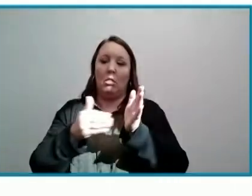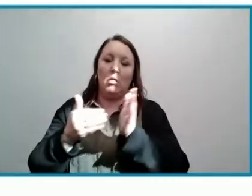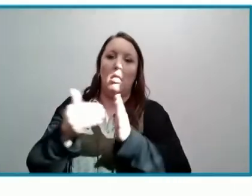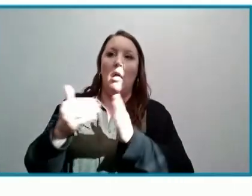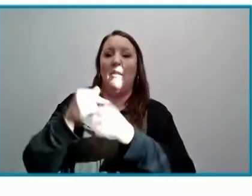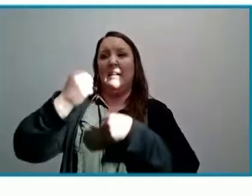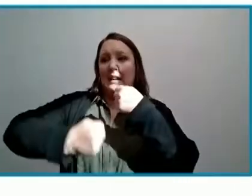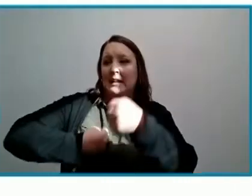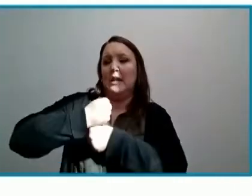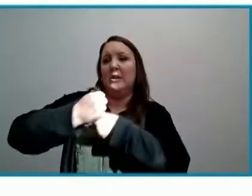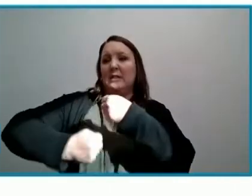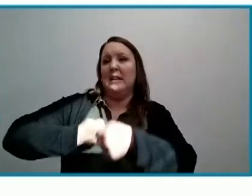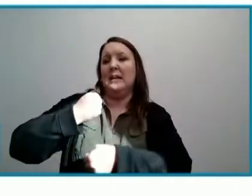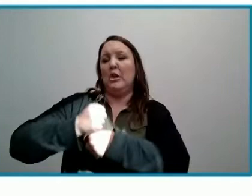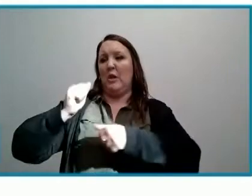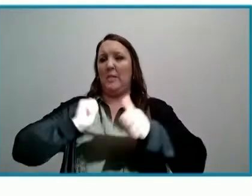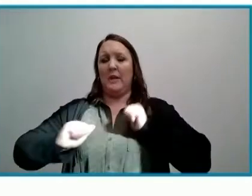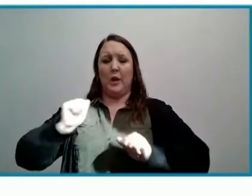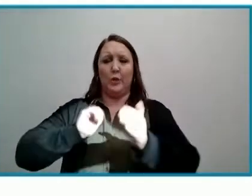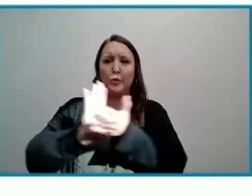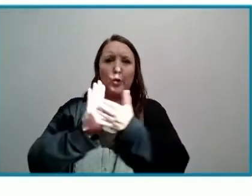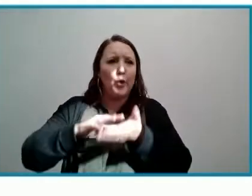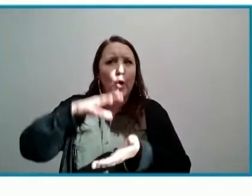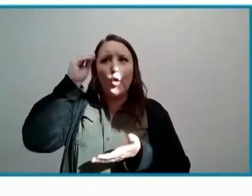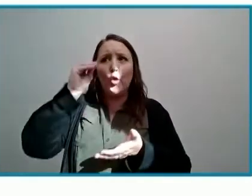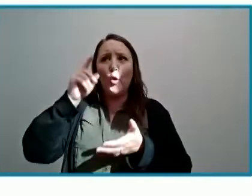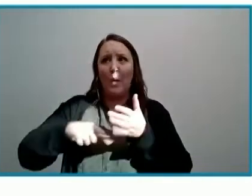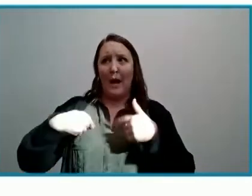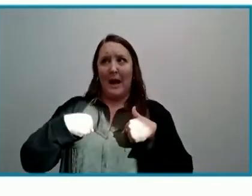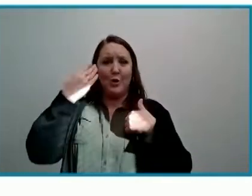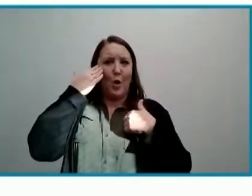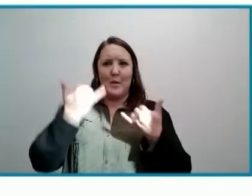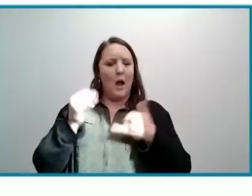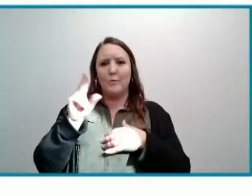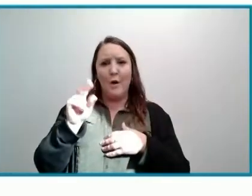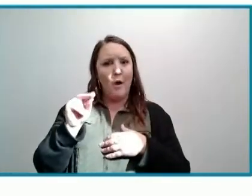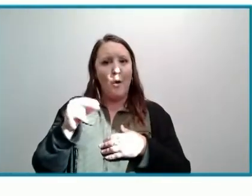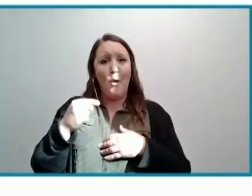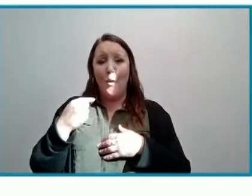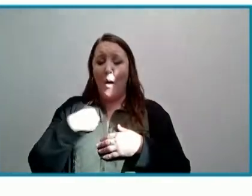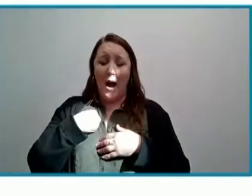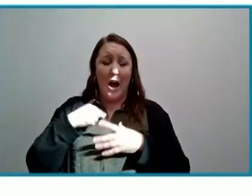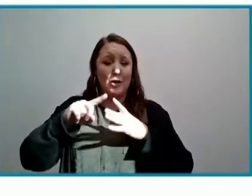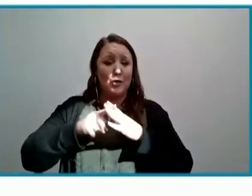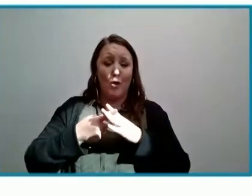uh, to learn, uh, what I, what I know, you know, I came from the ground up like many of them.